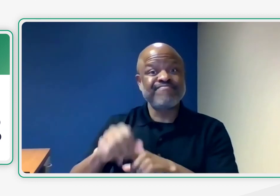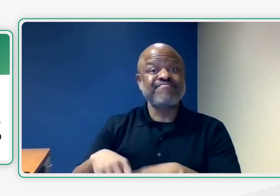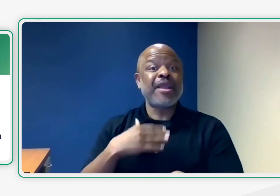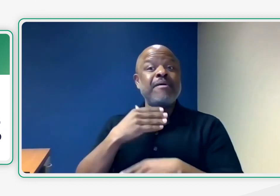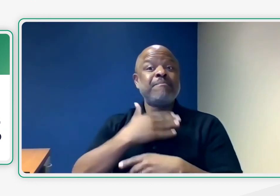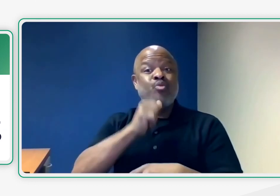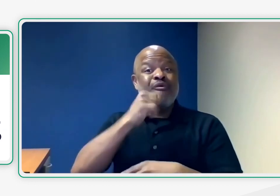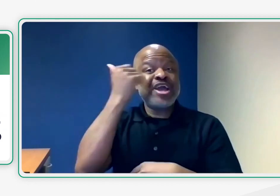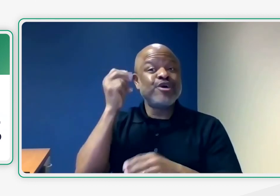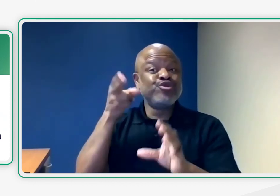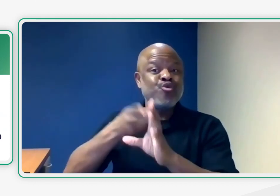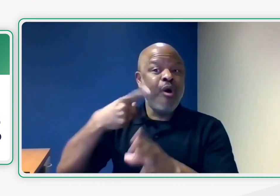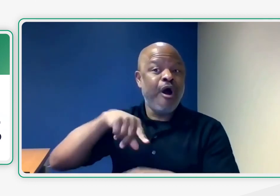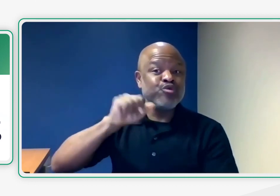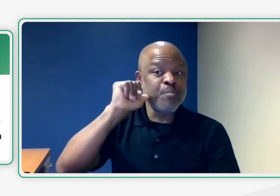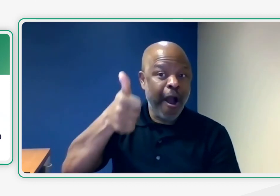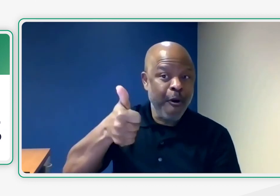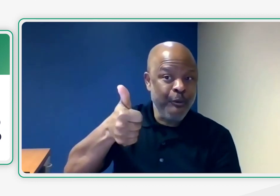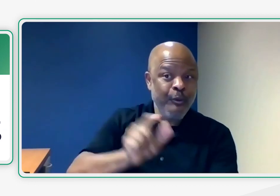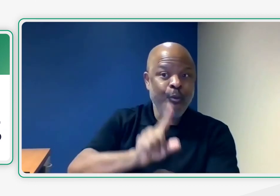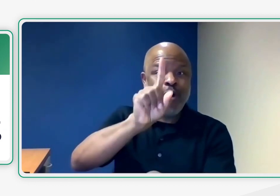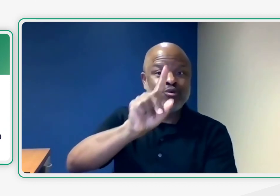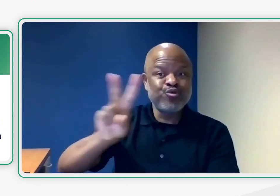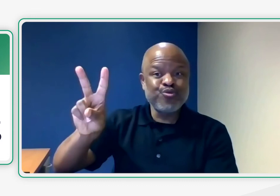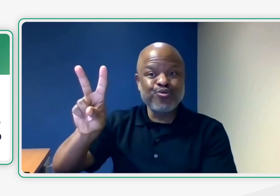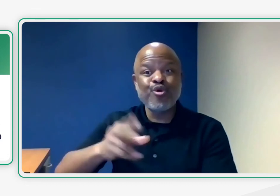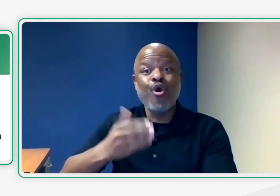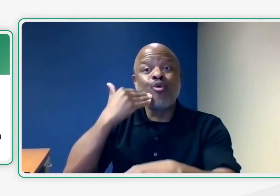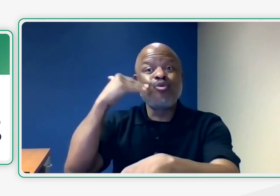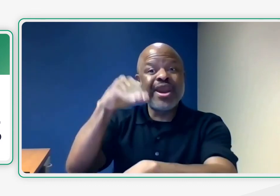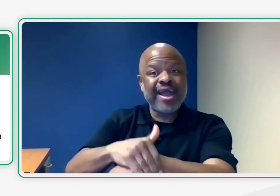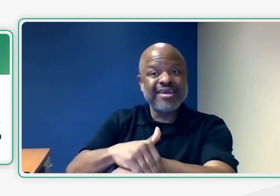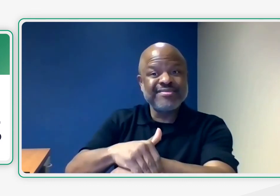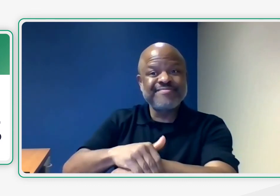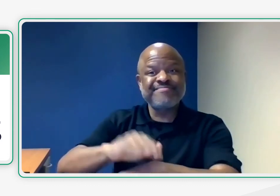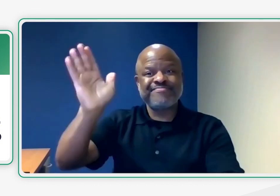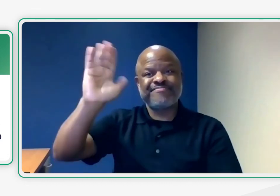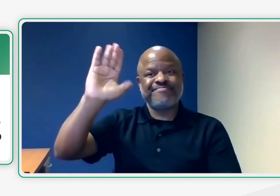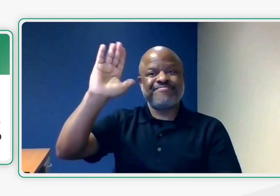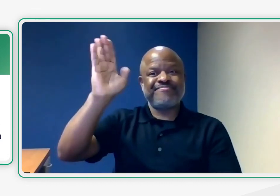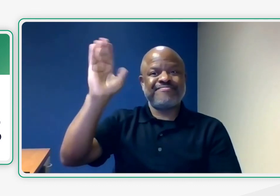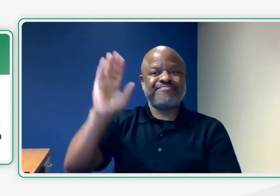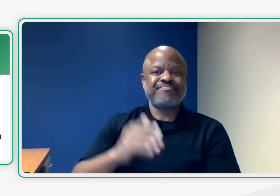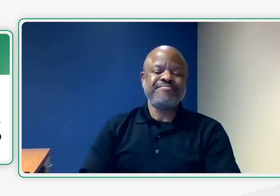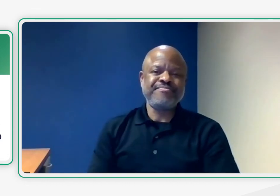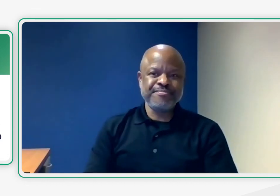something away,\Nfrom these last 4 series. And don't forget to join us tomorrow from 1-2 Eastern.